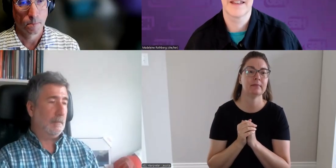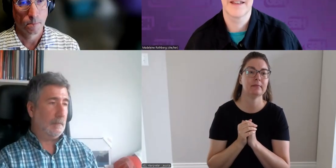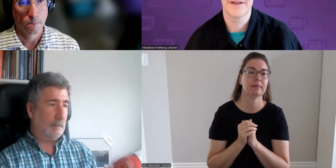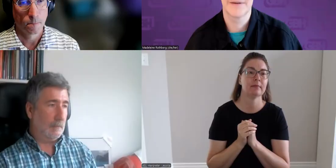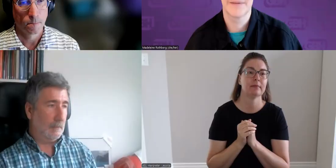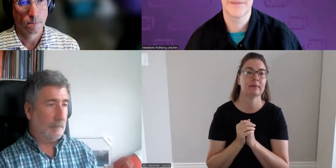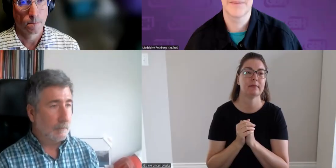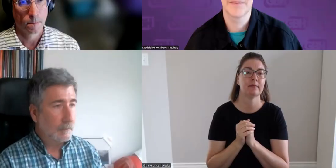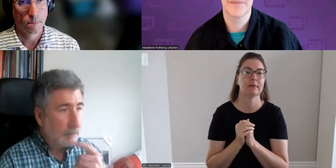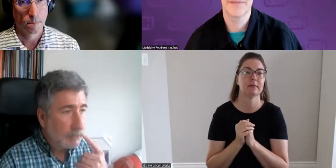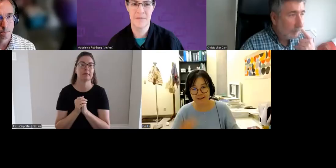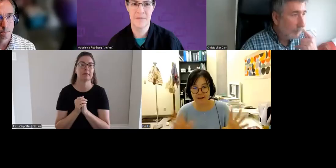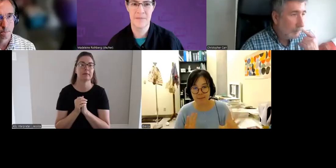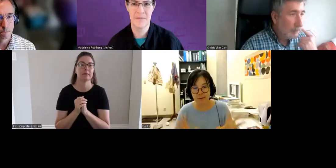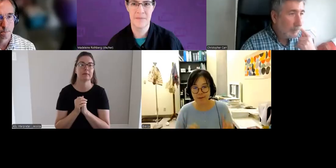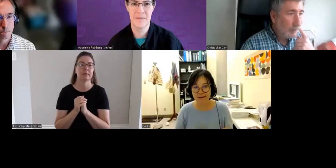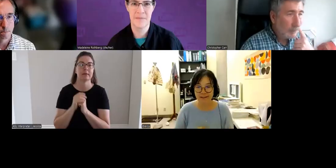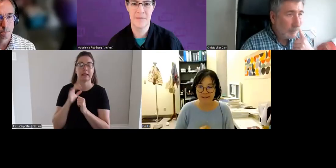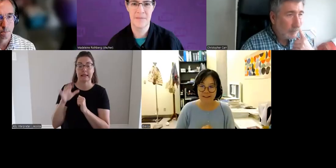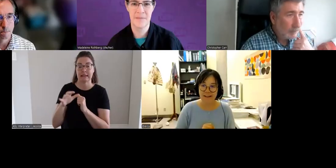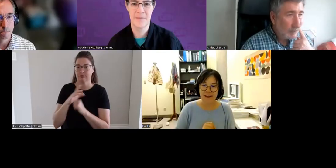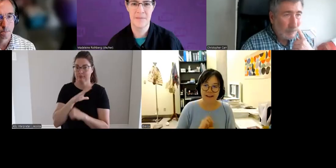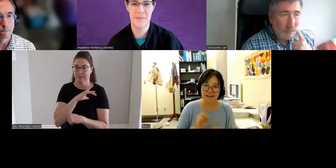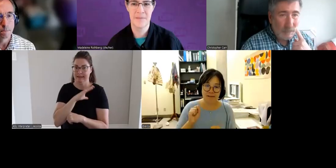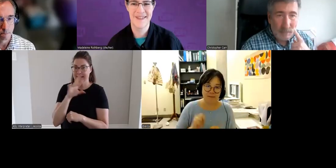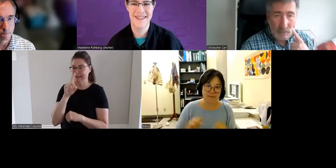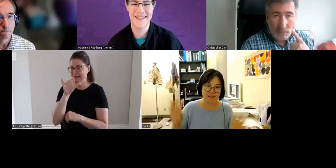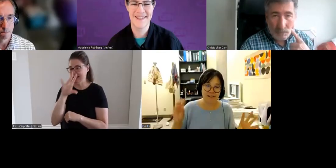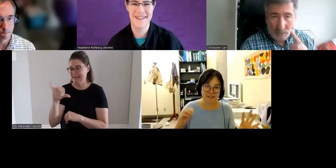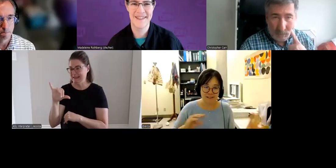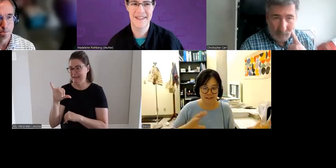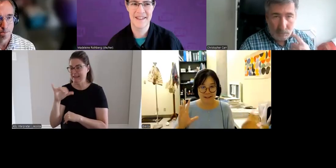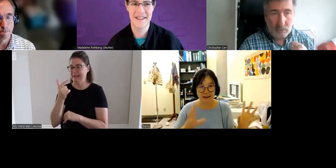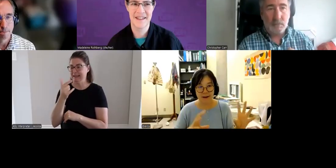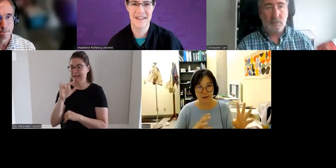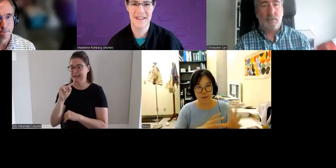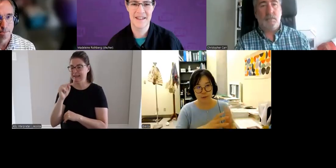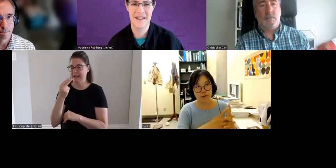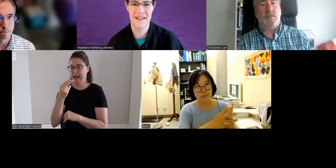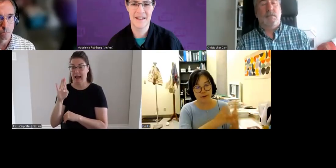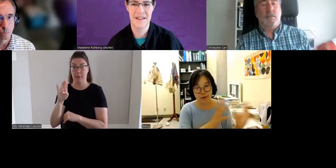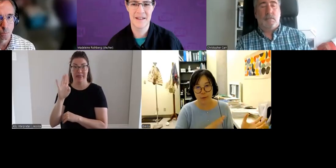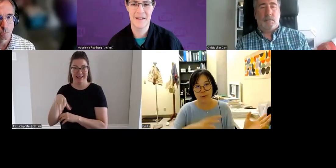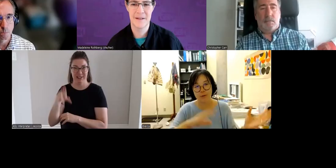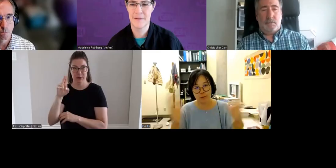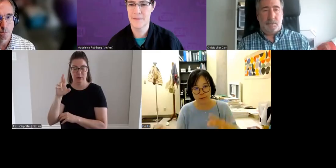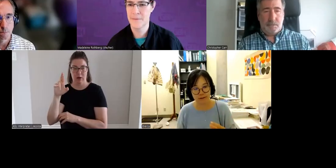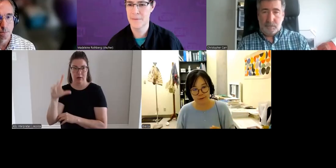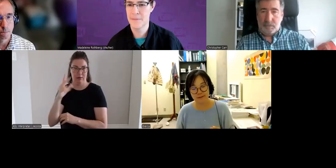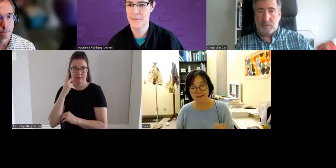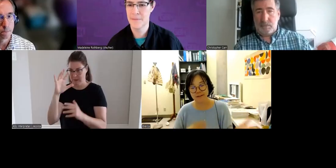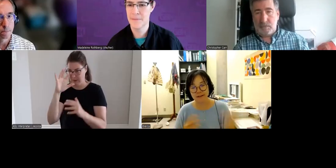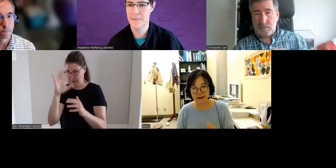see the DAISY GitHub URL, and, um, seeing how from the code what it looks like on the other end.